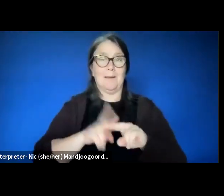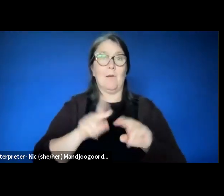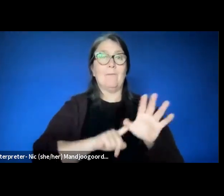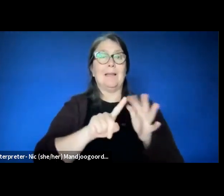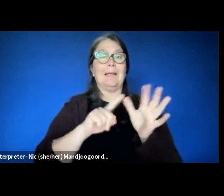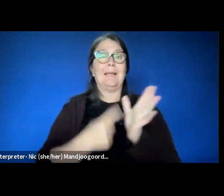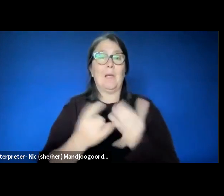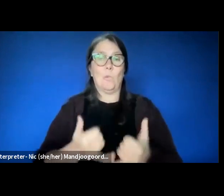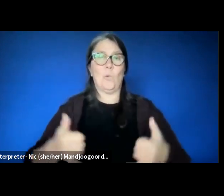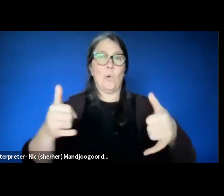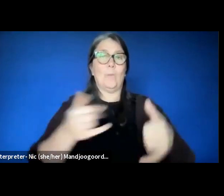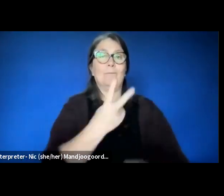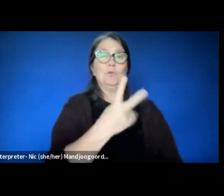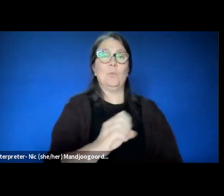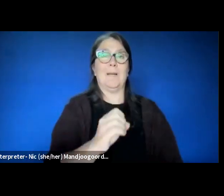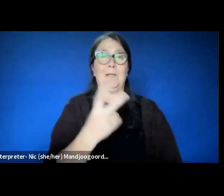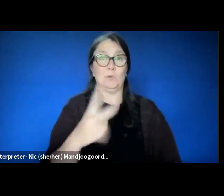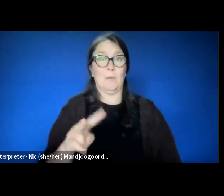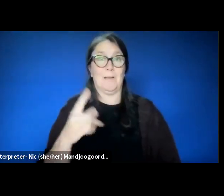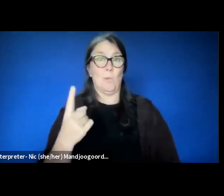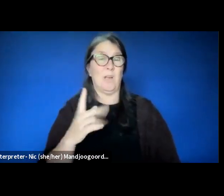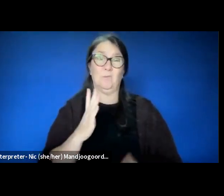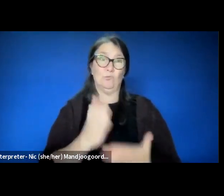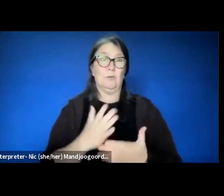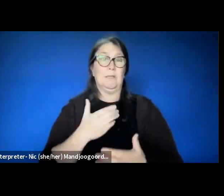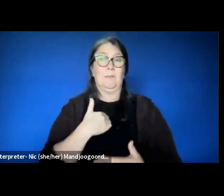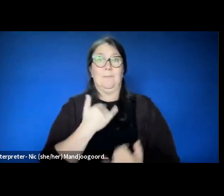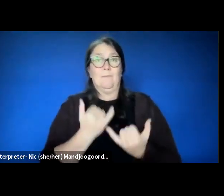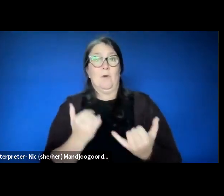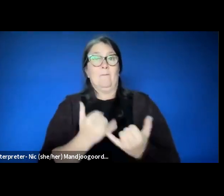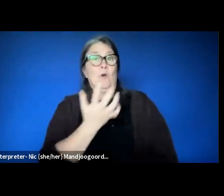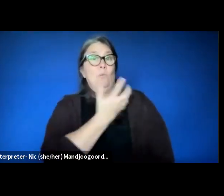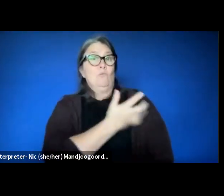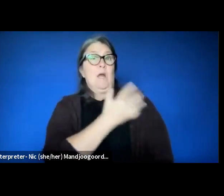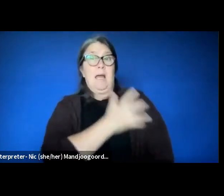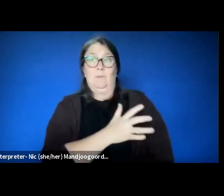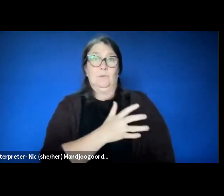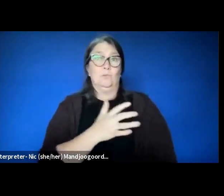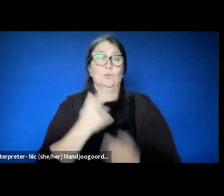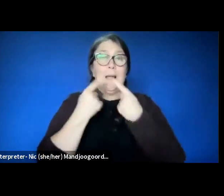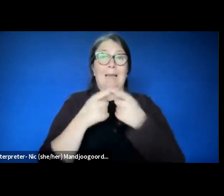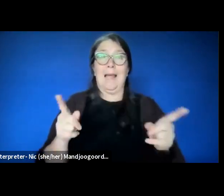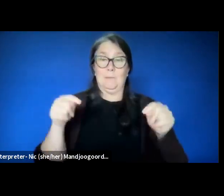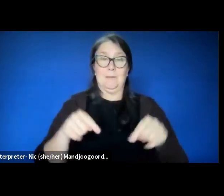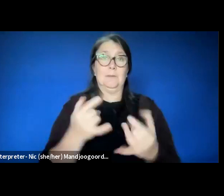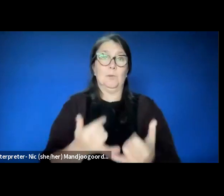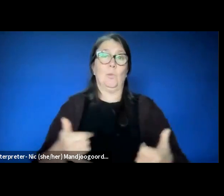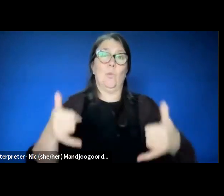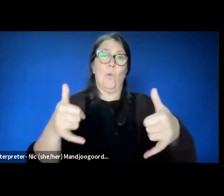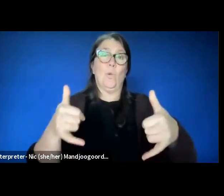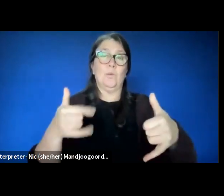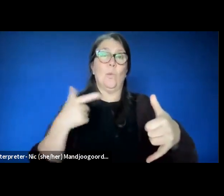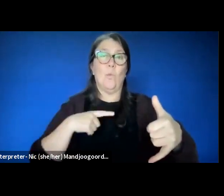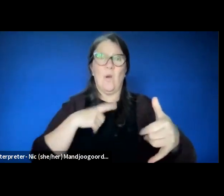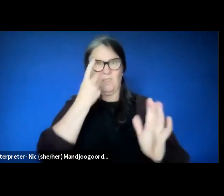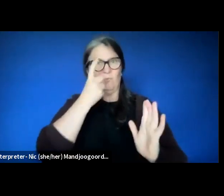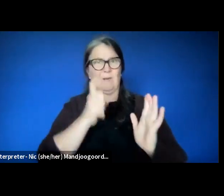community chat. mpion of the Year award mpion of the Year award for 2020 mpion of the Year award for 2021 it of the Year award for 2021. an immense privilege to be out. le to do this. this